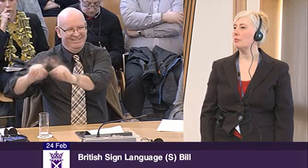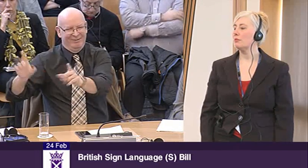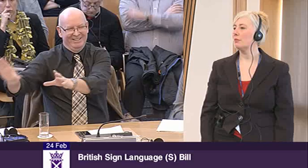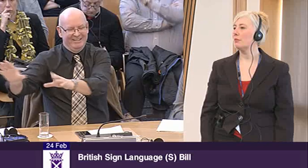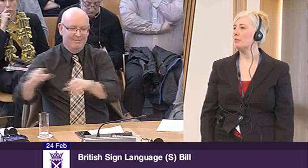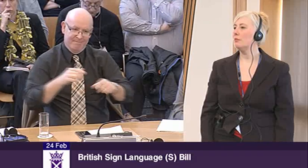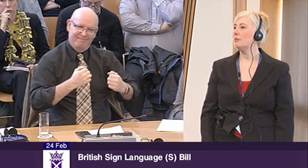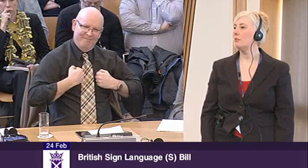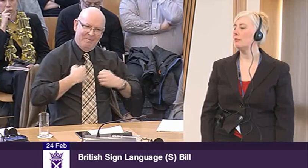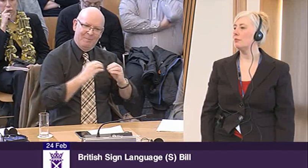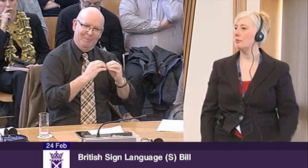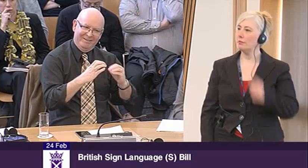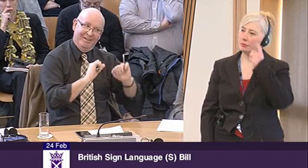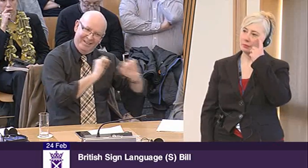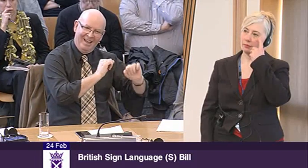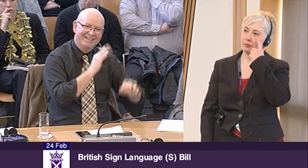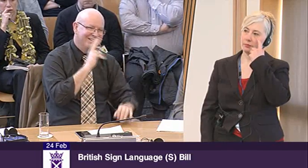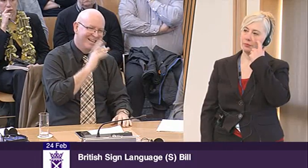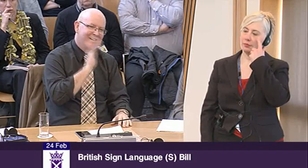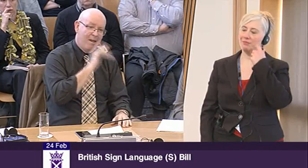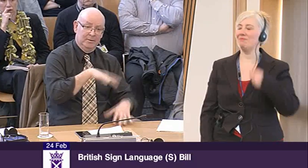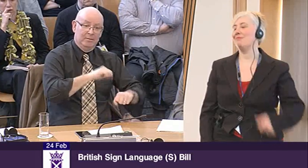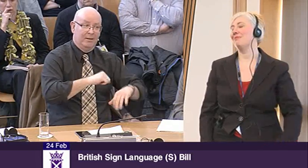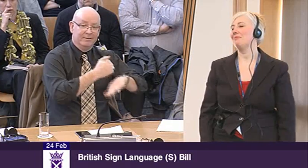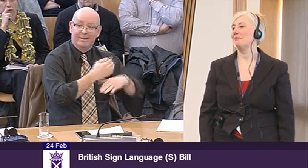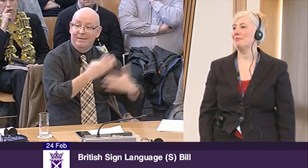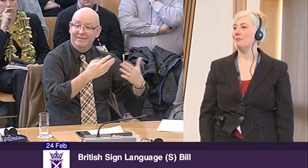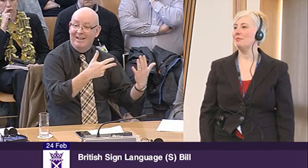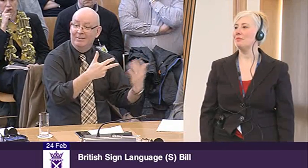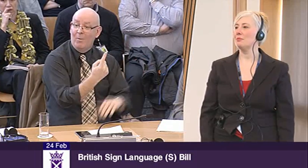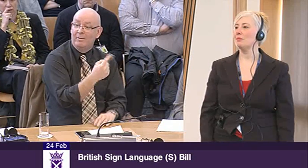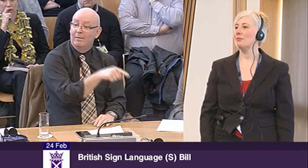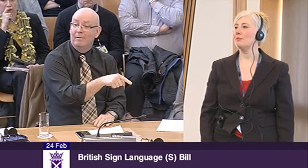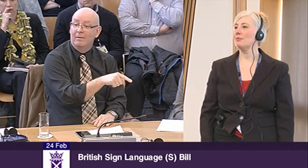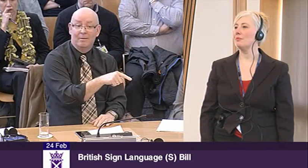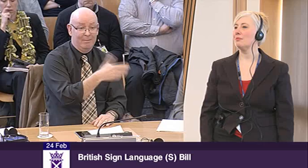Hear”—not the Government see hear strategy; they are two different things. That programme